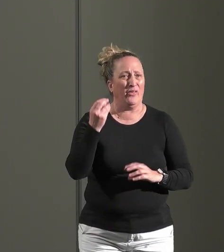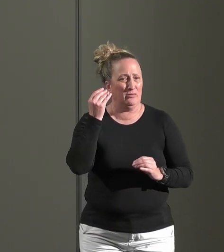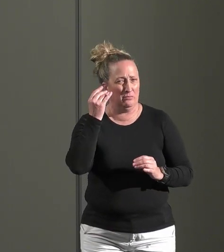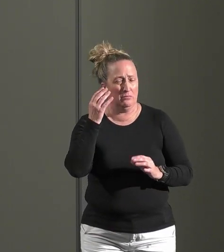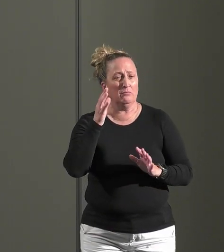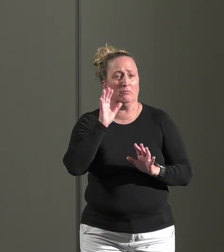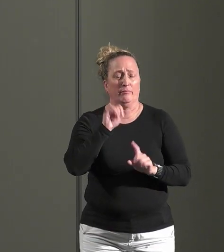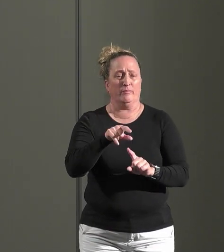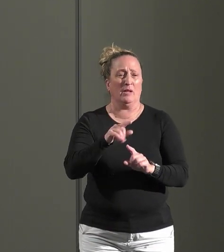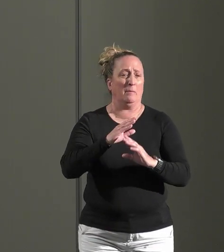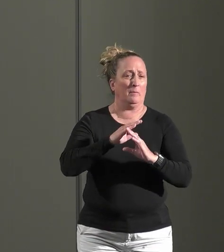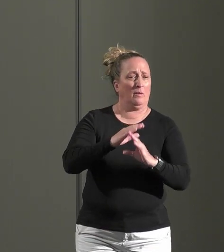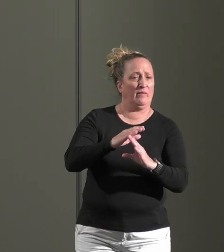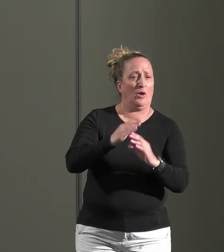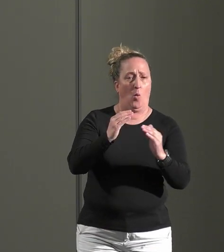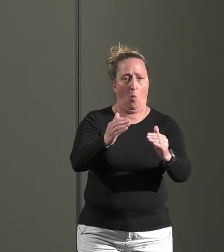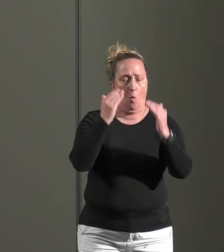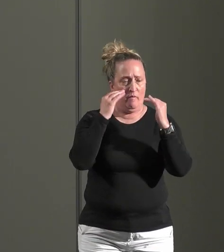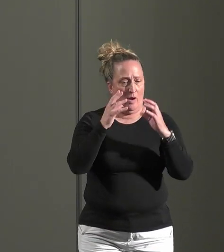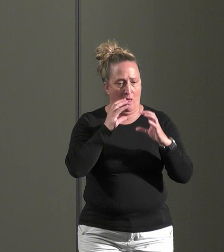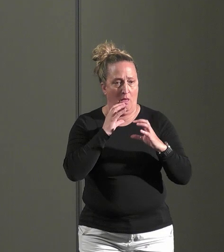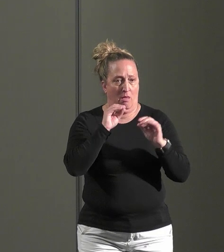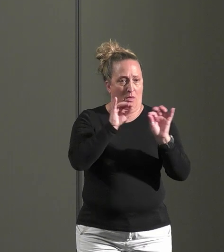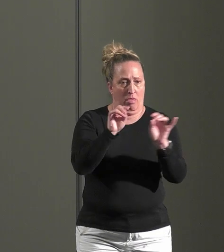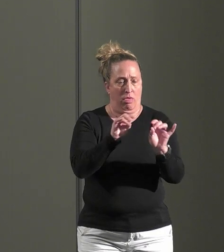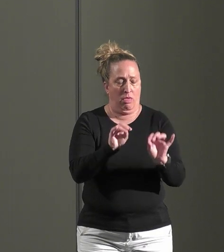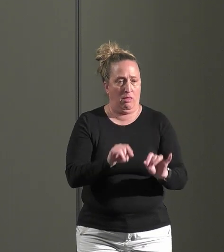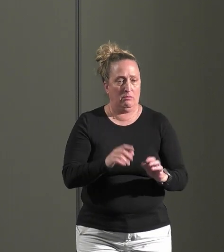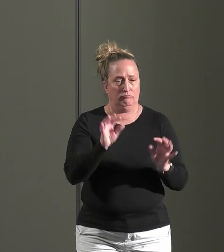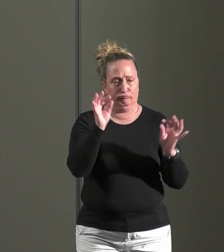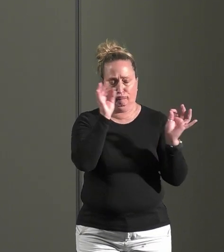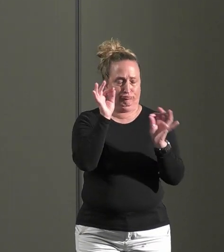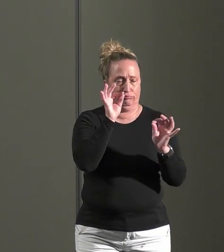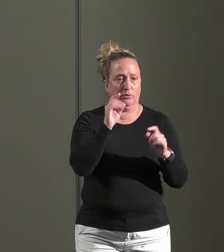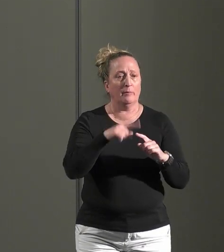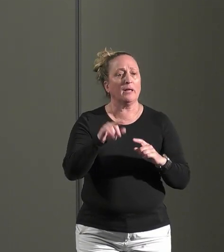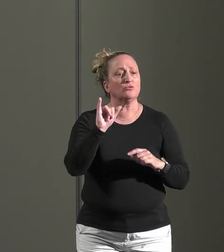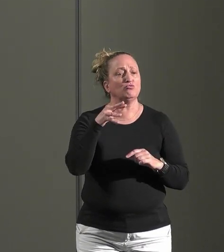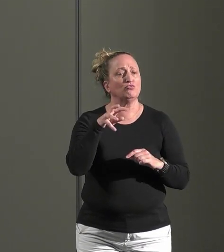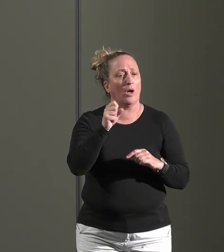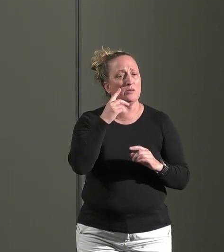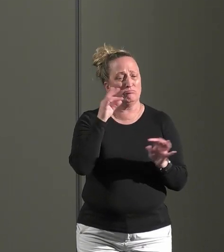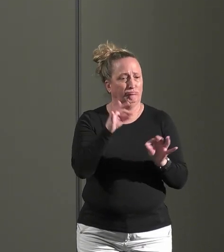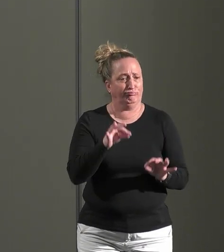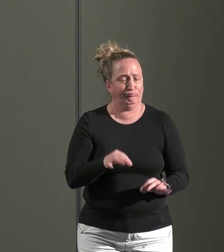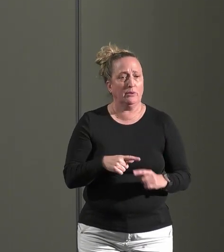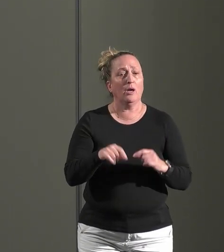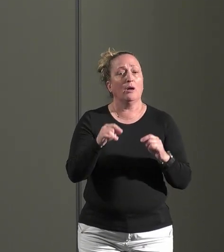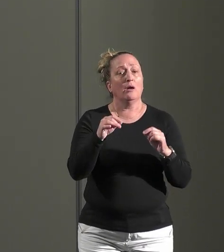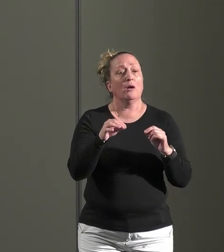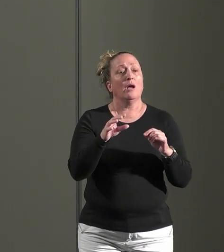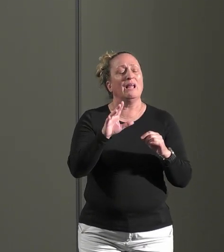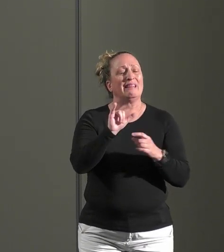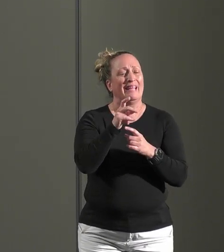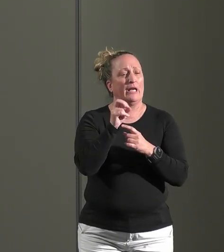is preventing over communication. Because JAWS conveys information kind of linear one element